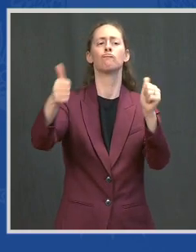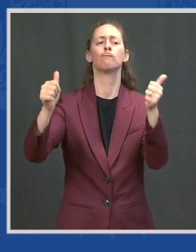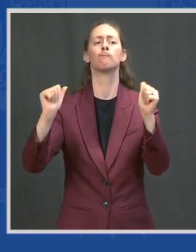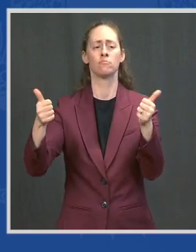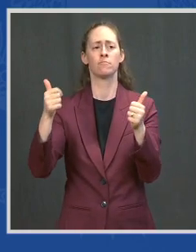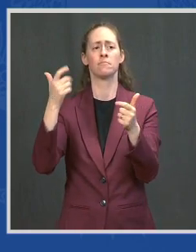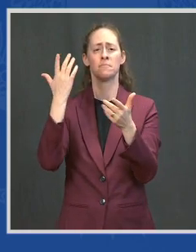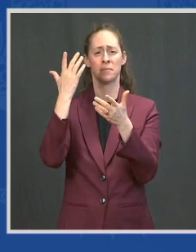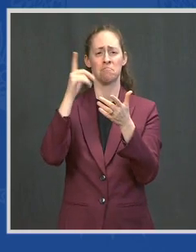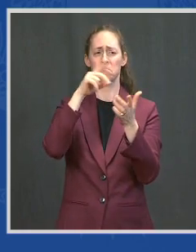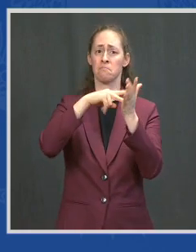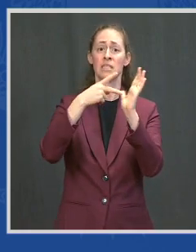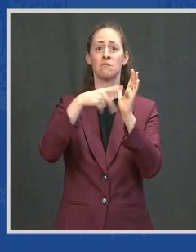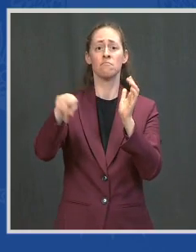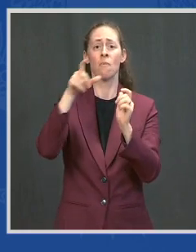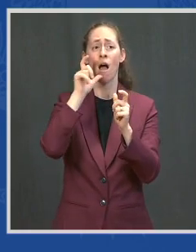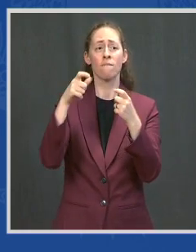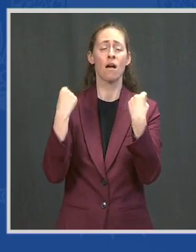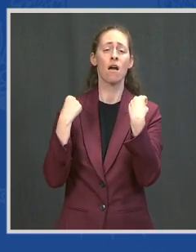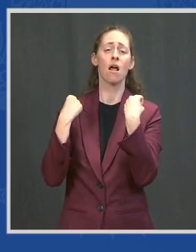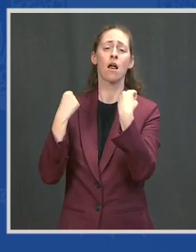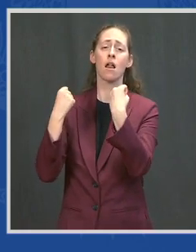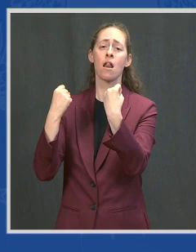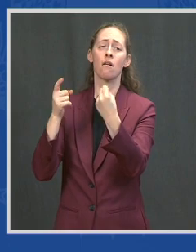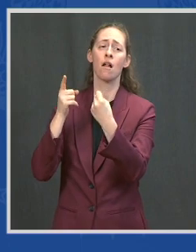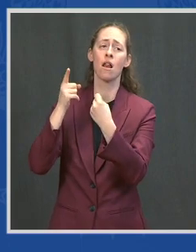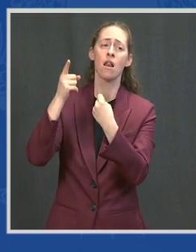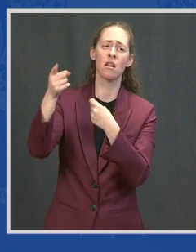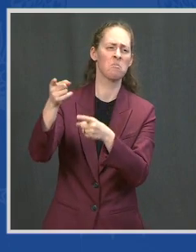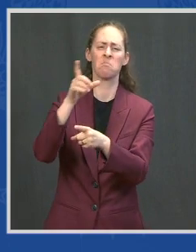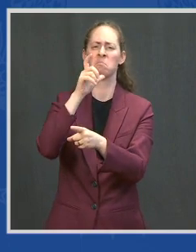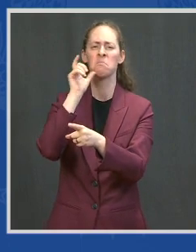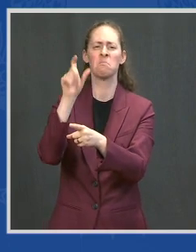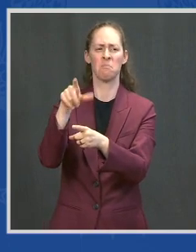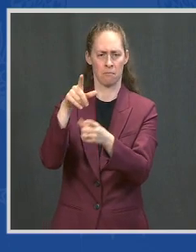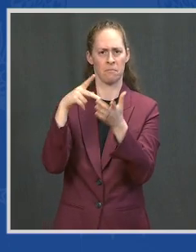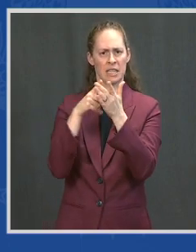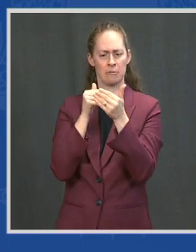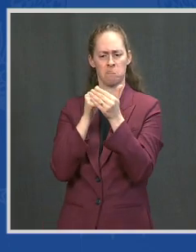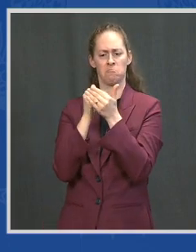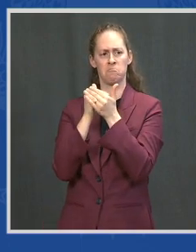smaller sites closer to the unvaccinated. And for the first 100 days,